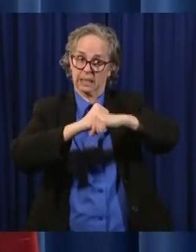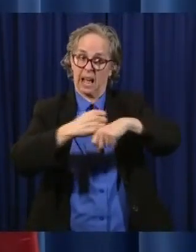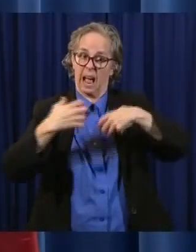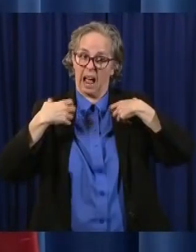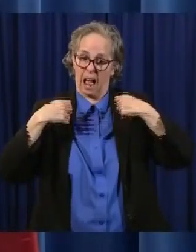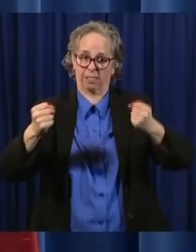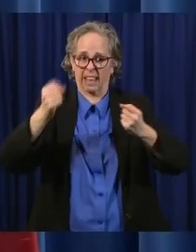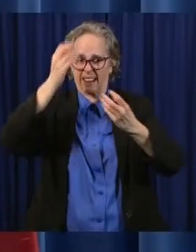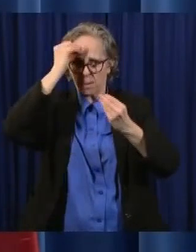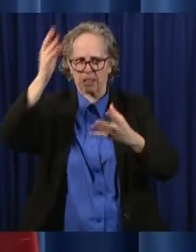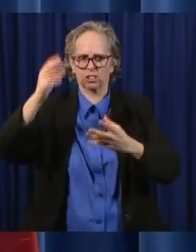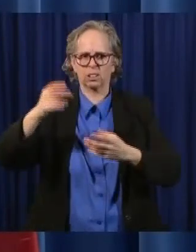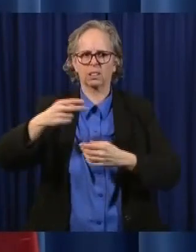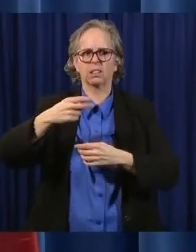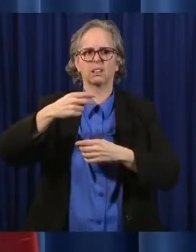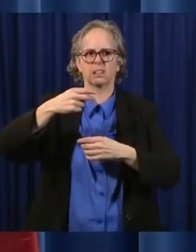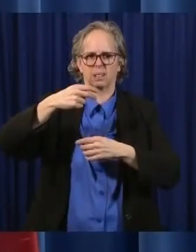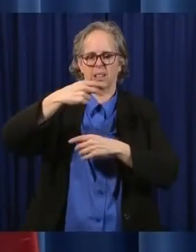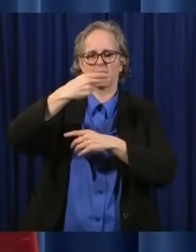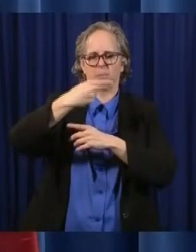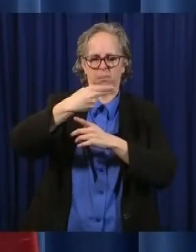RECOGNIZED THAT PROTECTING HEALTH INFORMATION UNDER THE